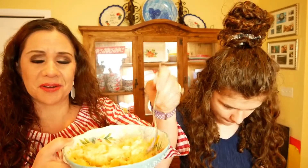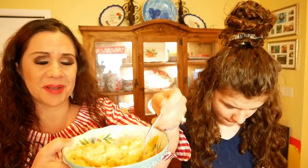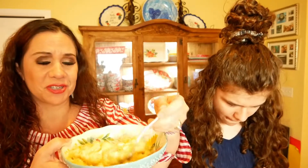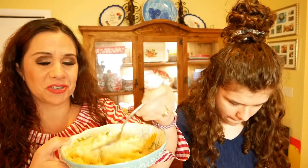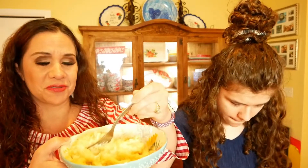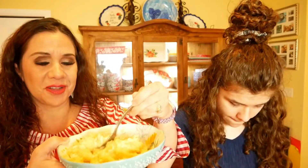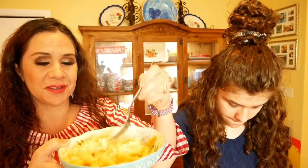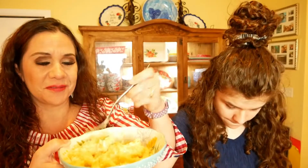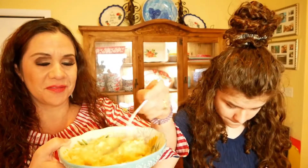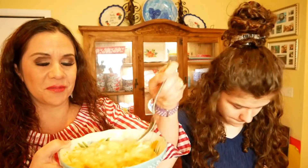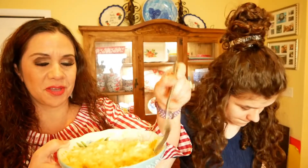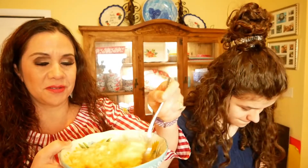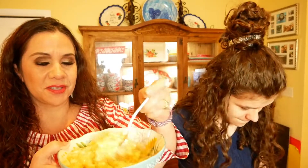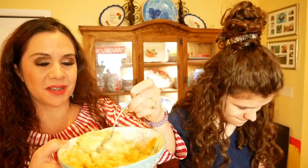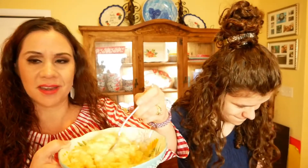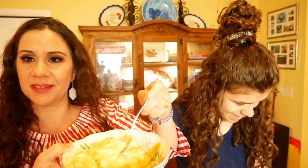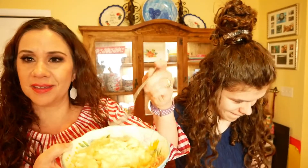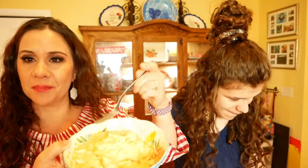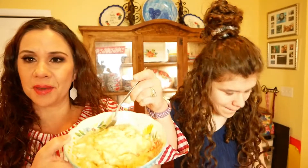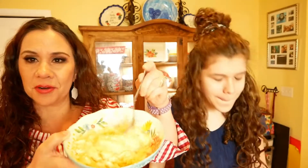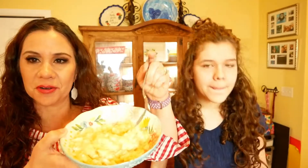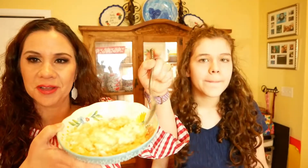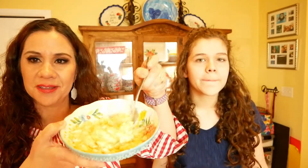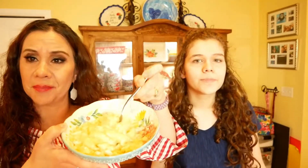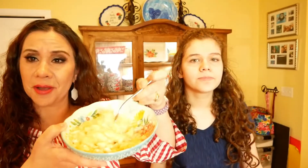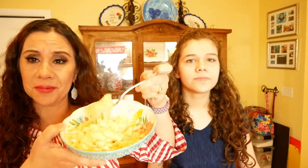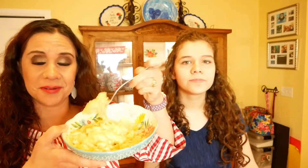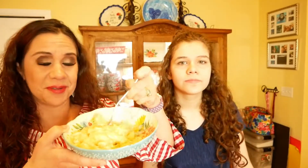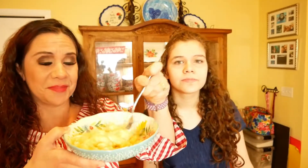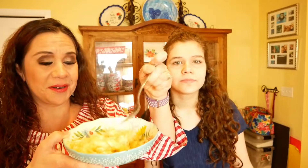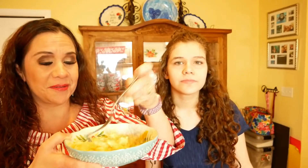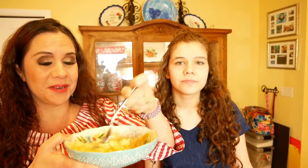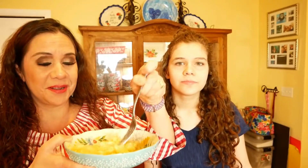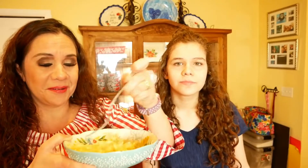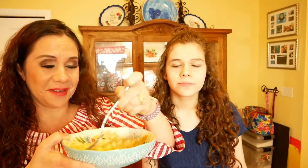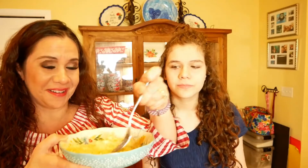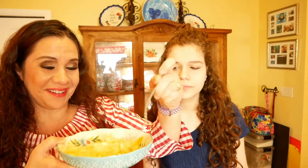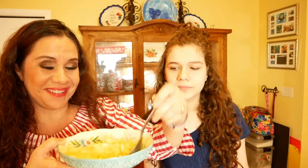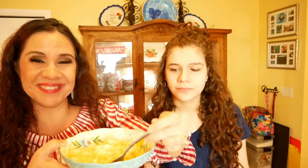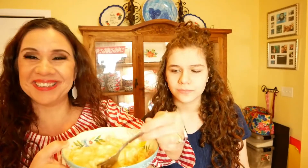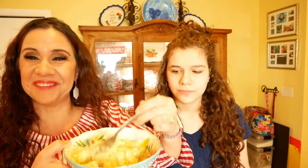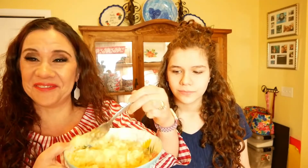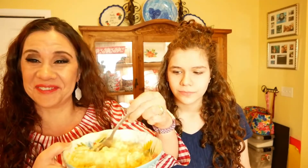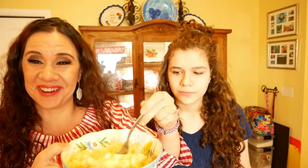masher like the one i used to cut in like butter i probably would have been better but using a fork